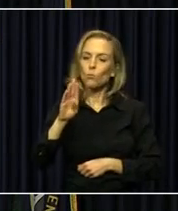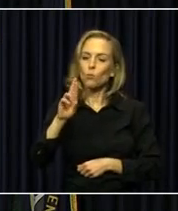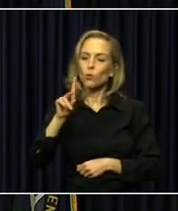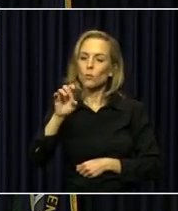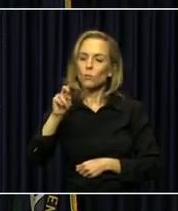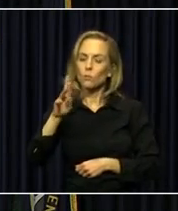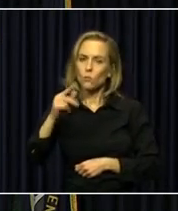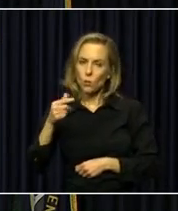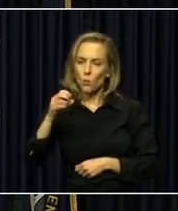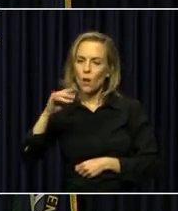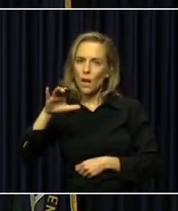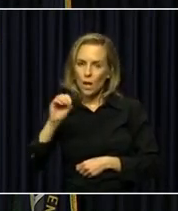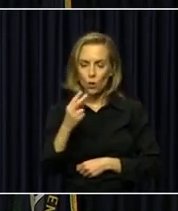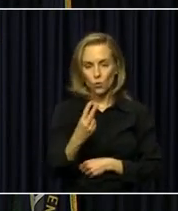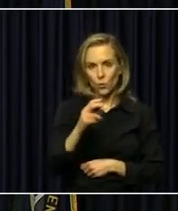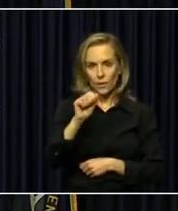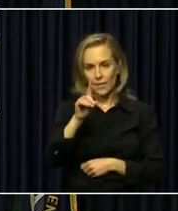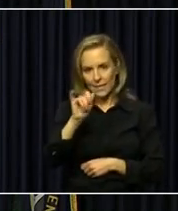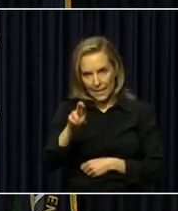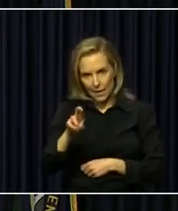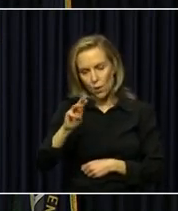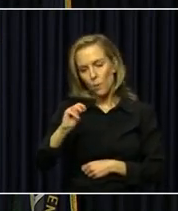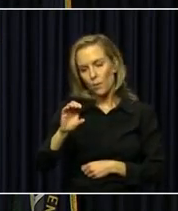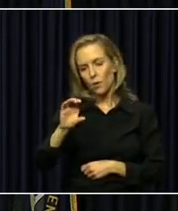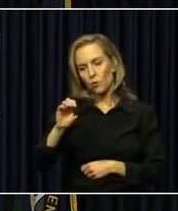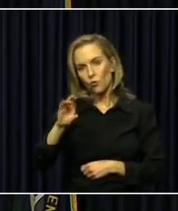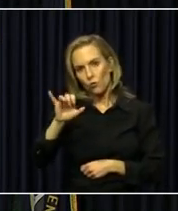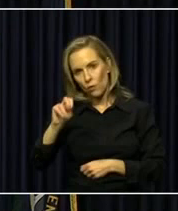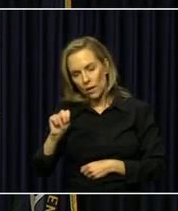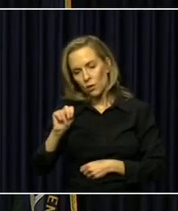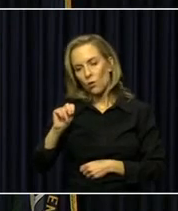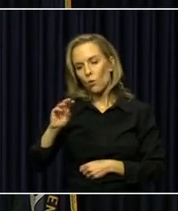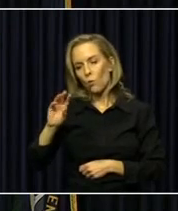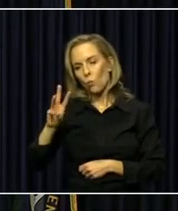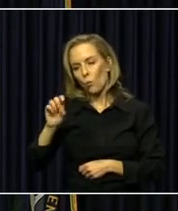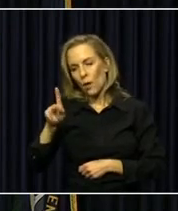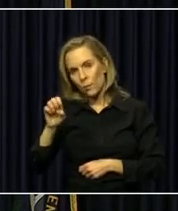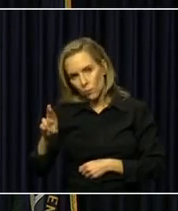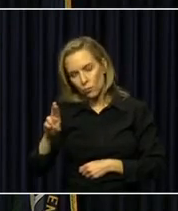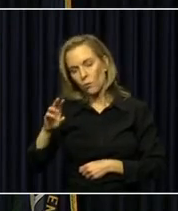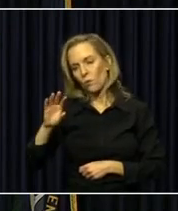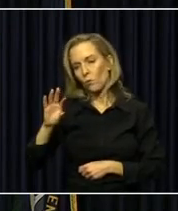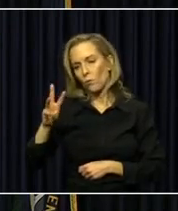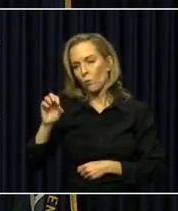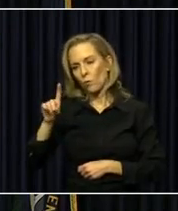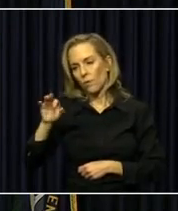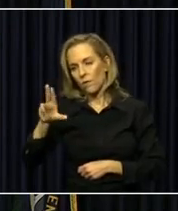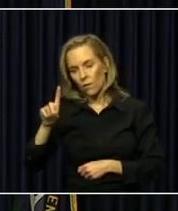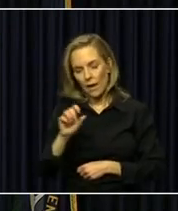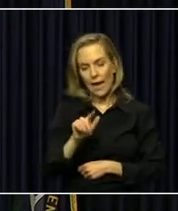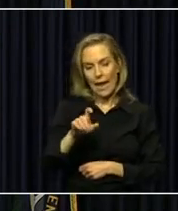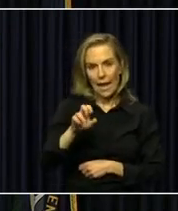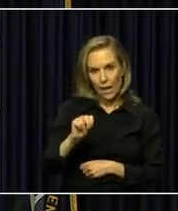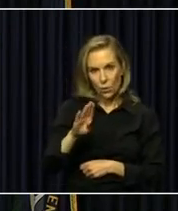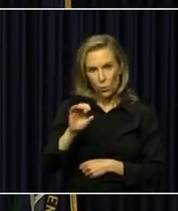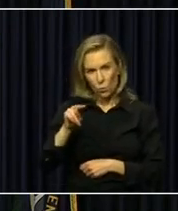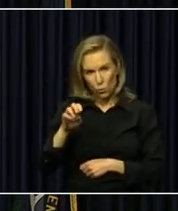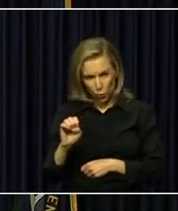DAY. WE KNOW THE RACIAL DATA